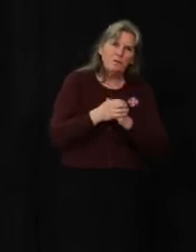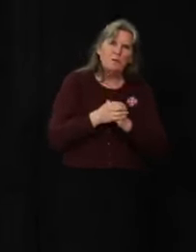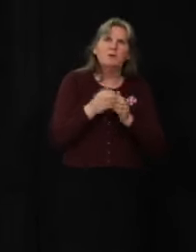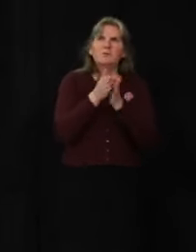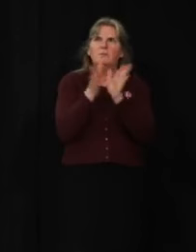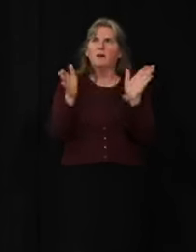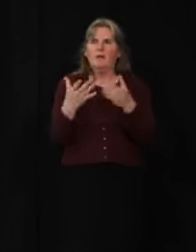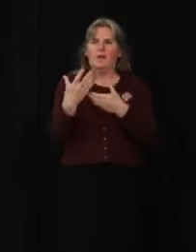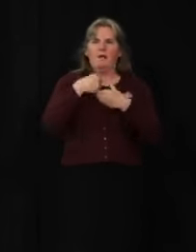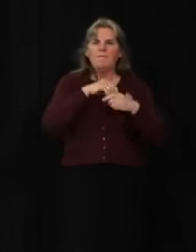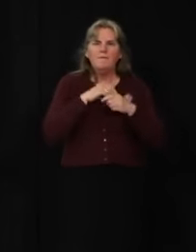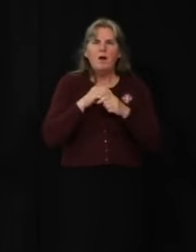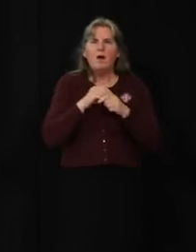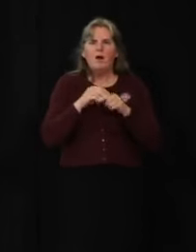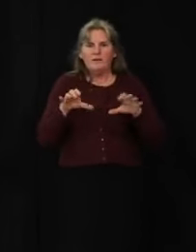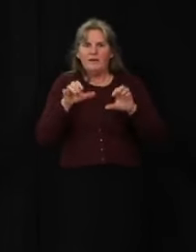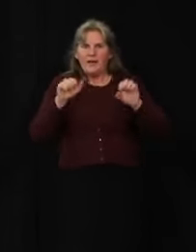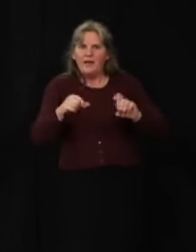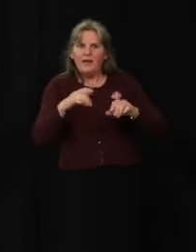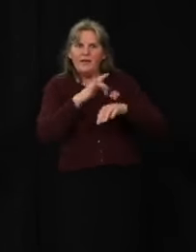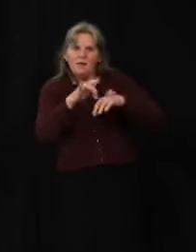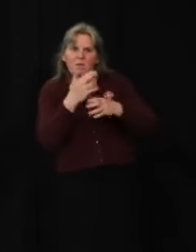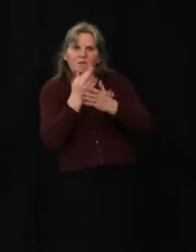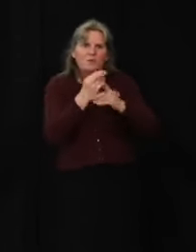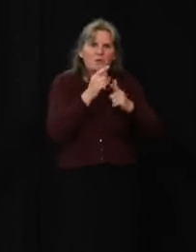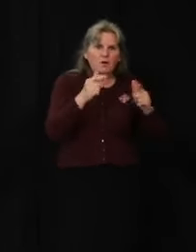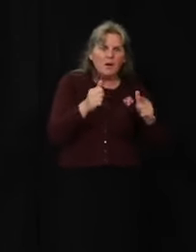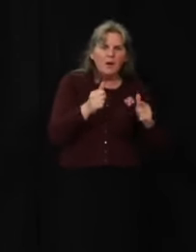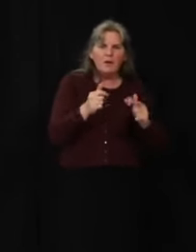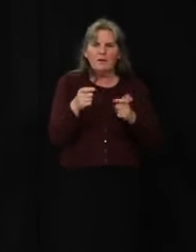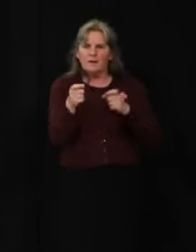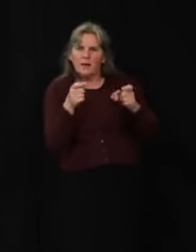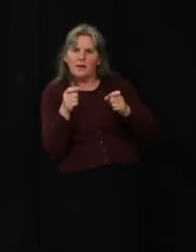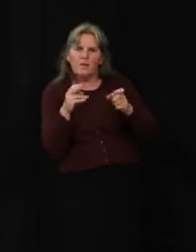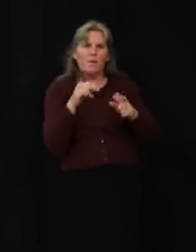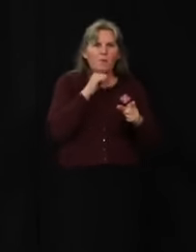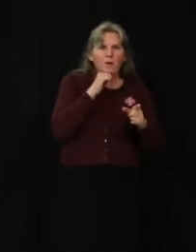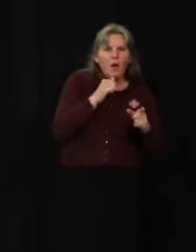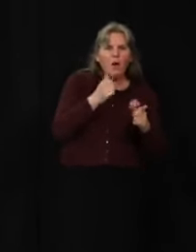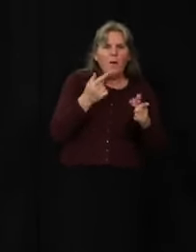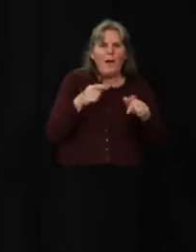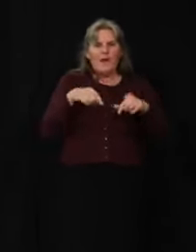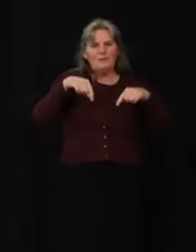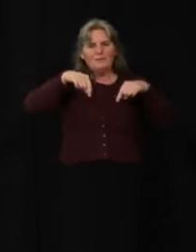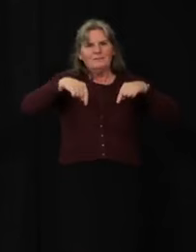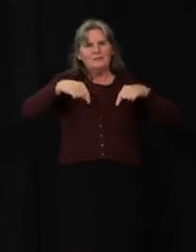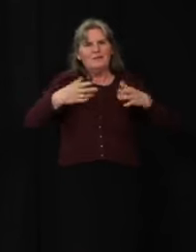going now, a major part of this plan is just knowing what the phases look like.